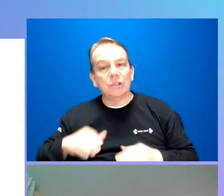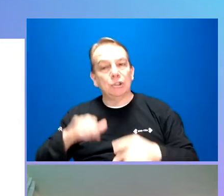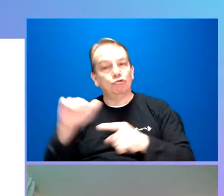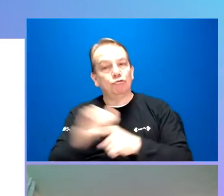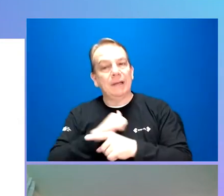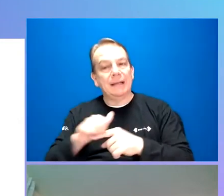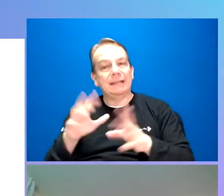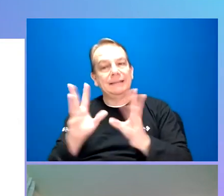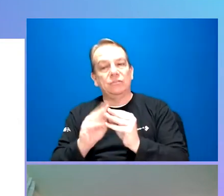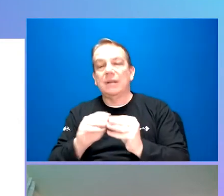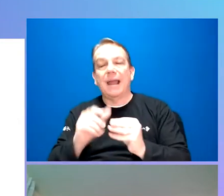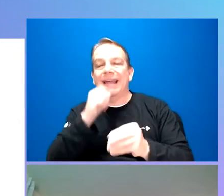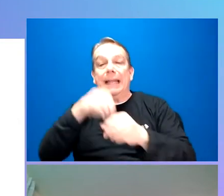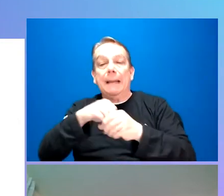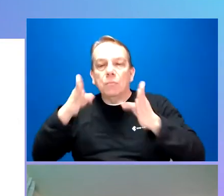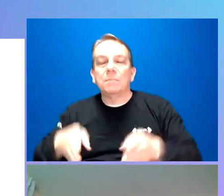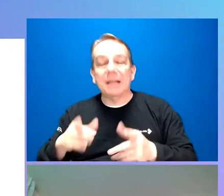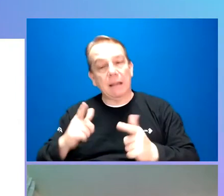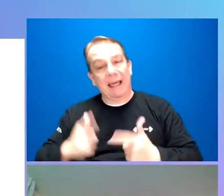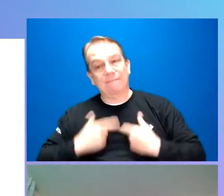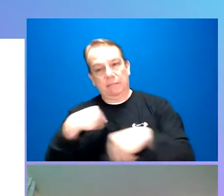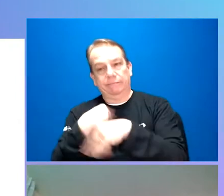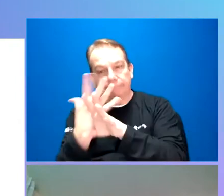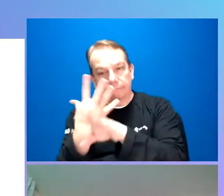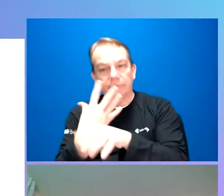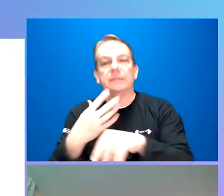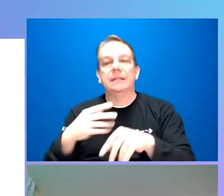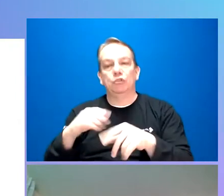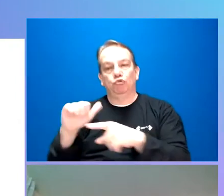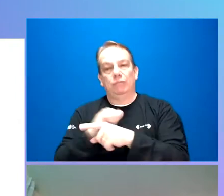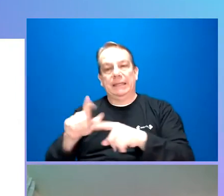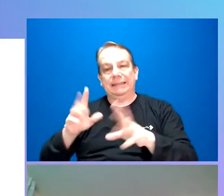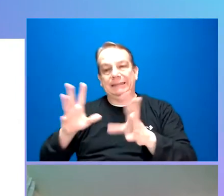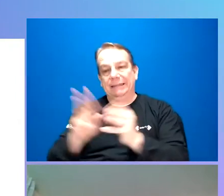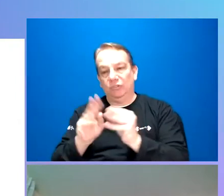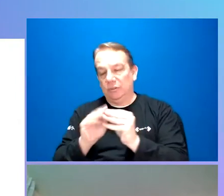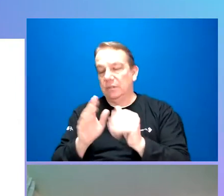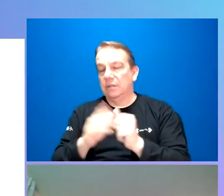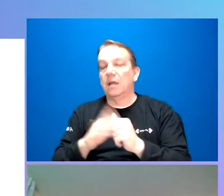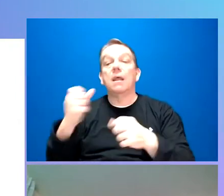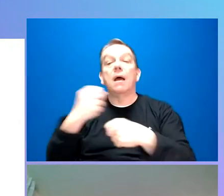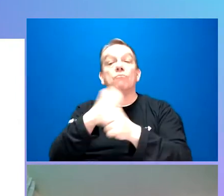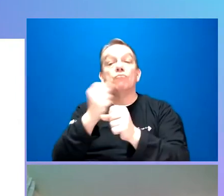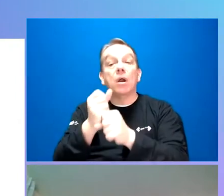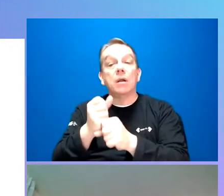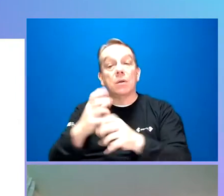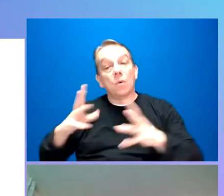we also wanted to make sure that the product owners is officers